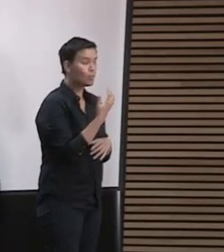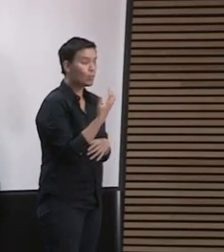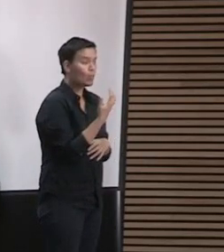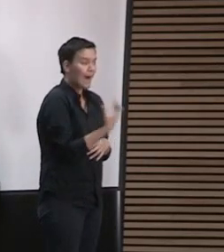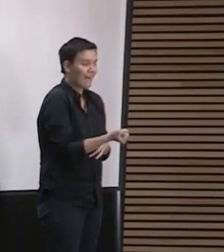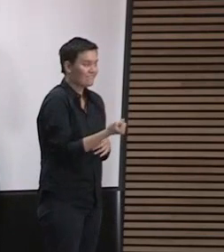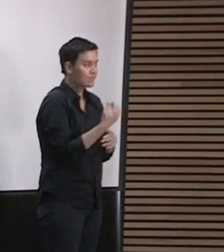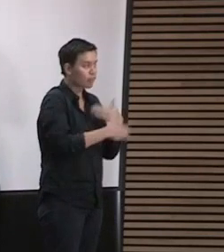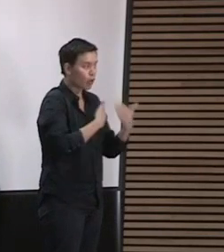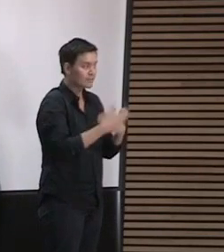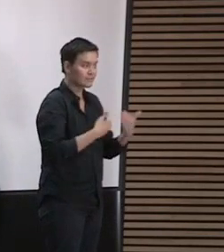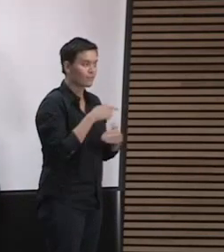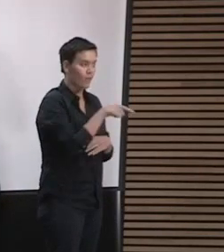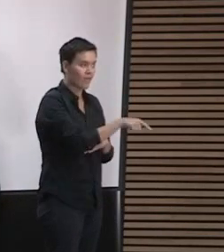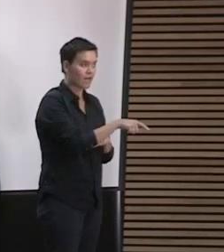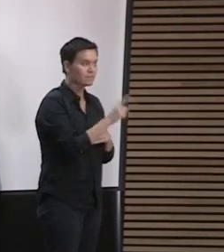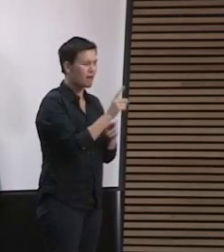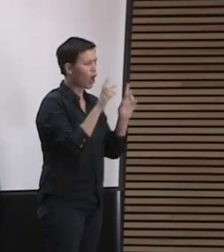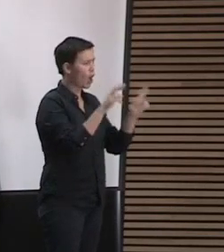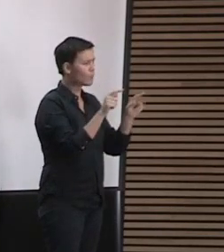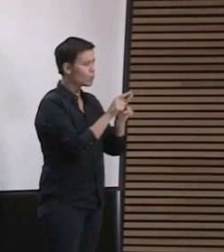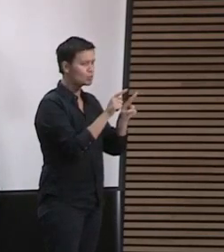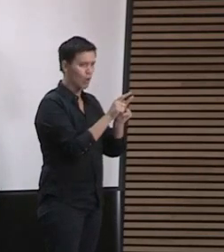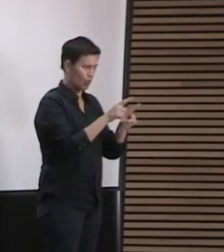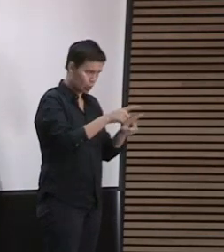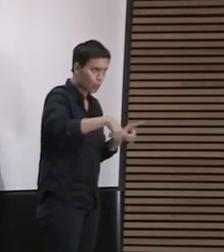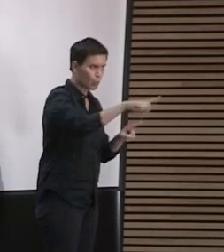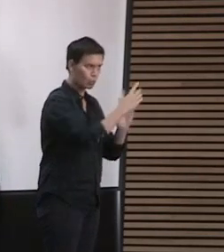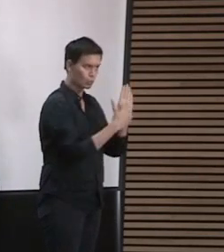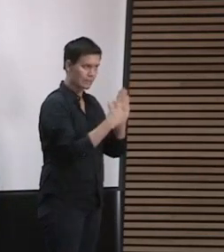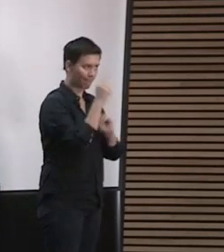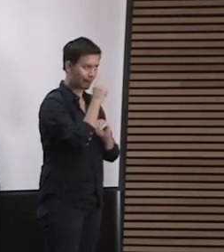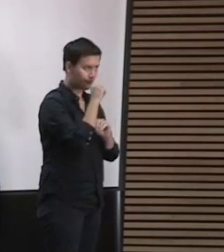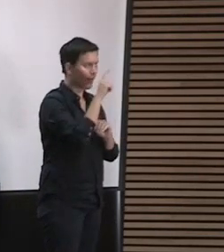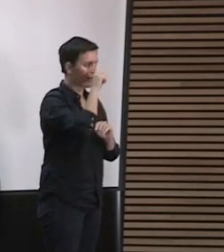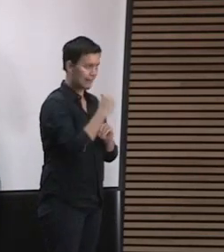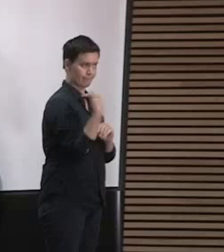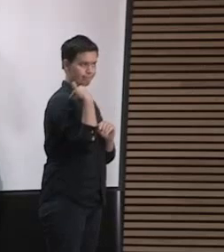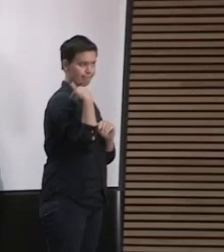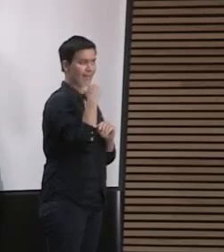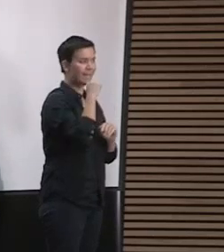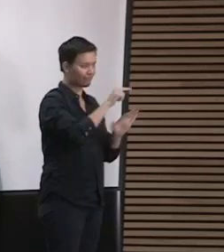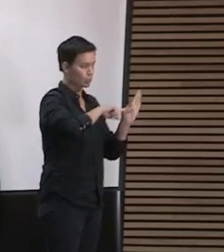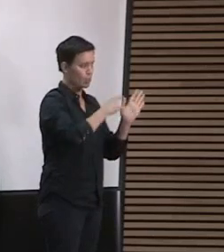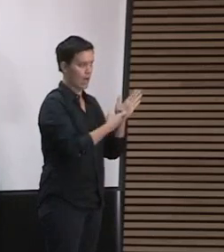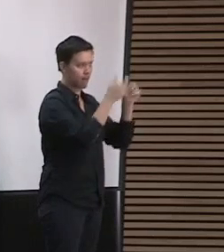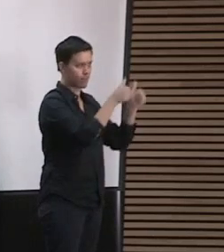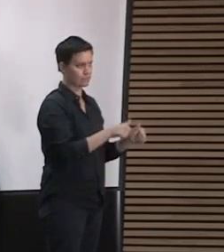we generally do have even at a lower level enforcement